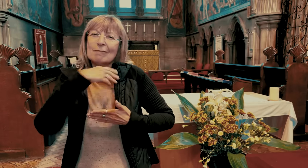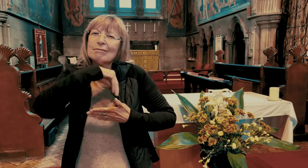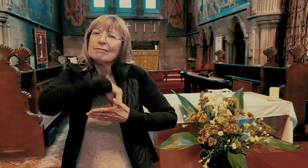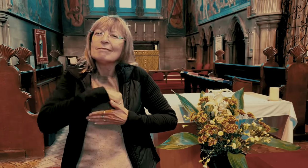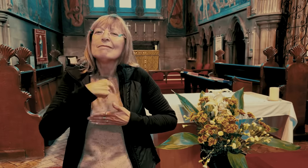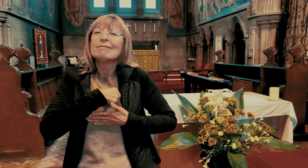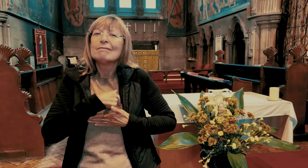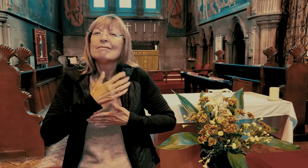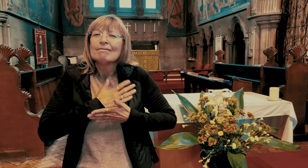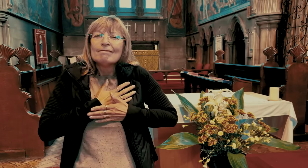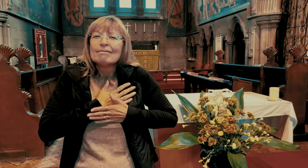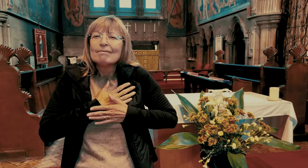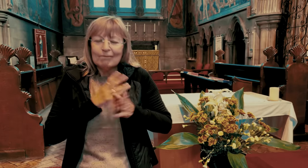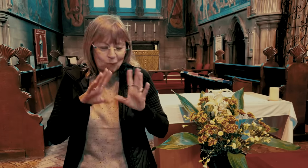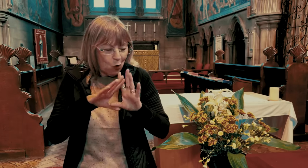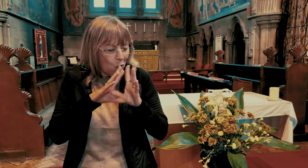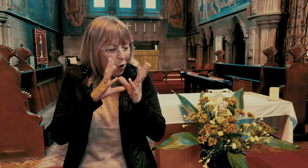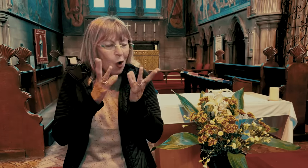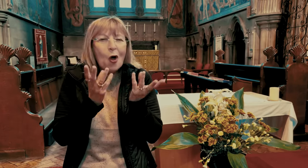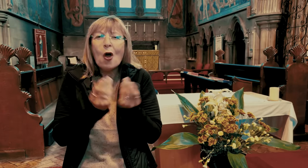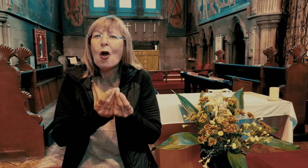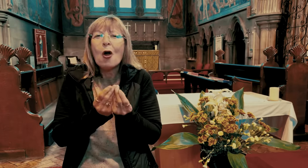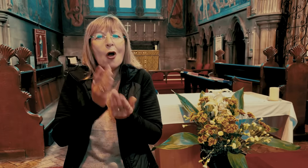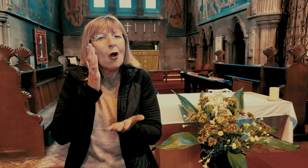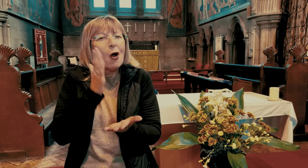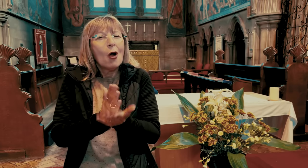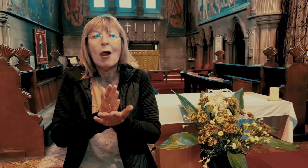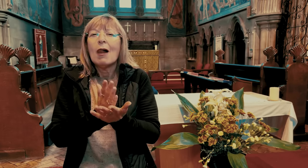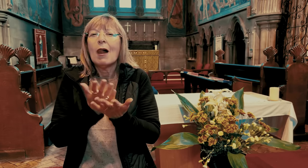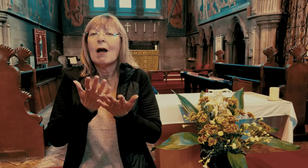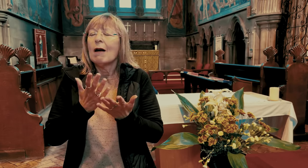which binds everything together in perfect harmony.